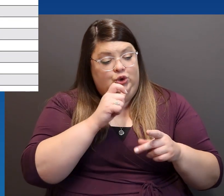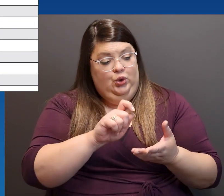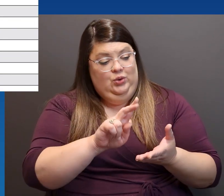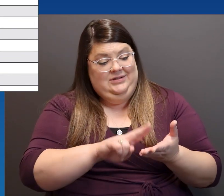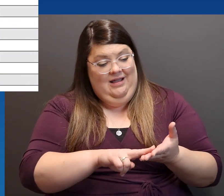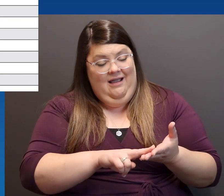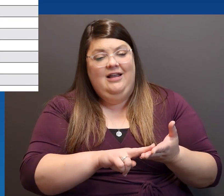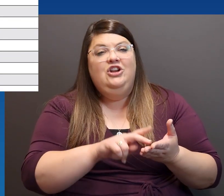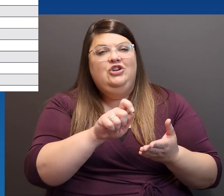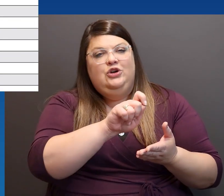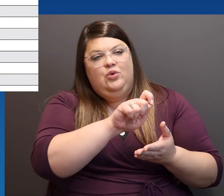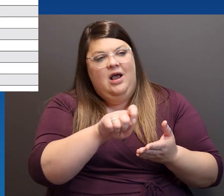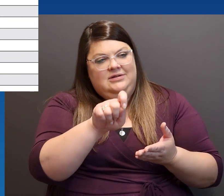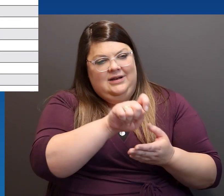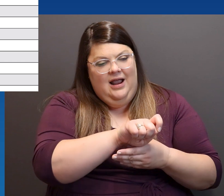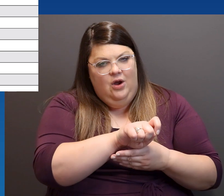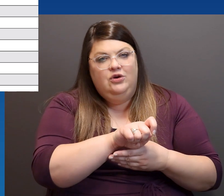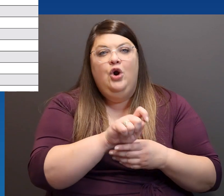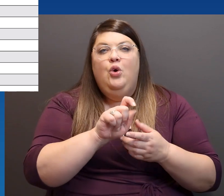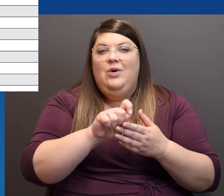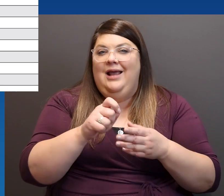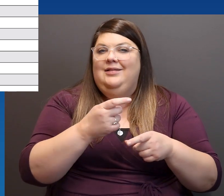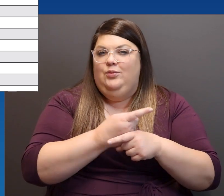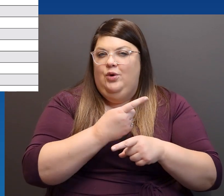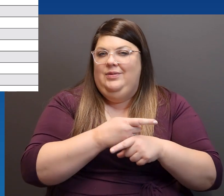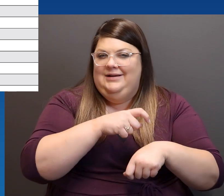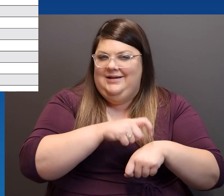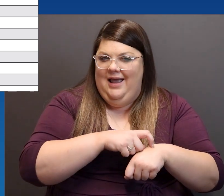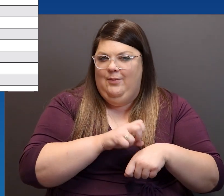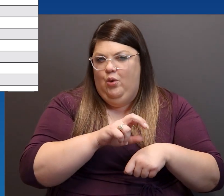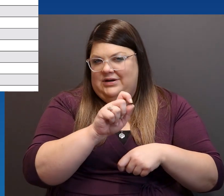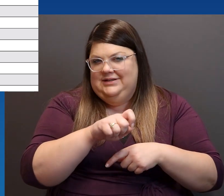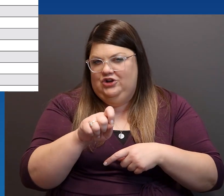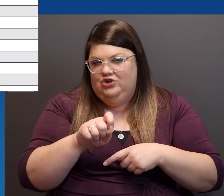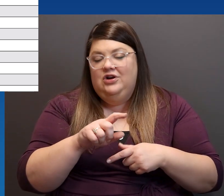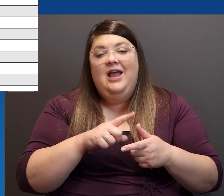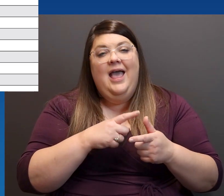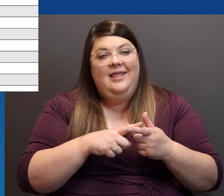write in the corrected time or signature and initials right next to the mistake.